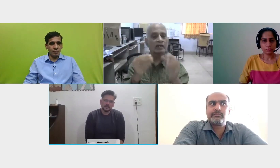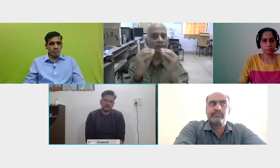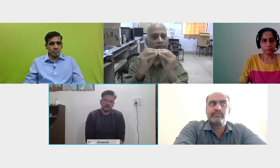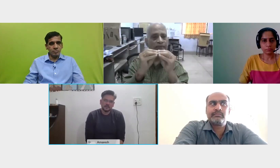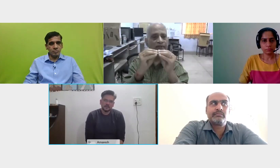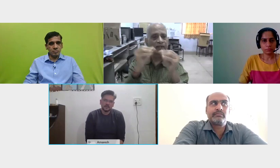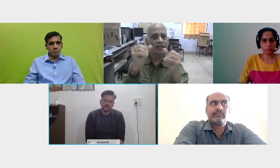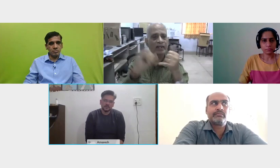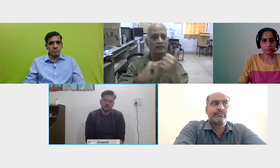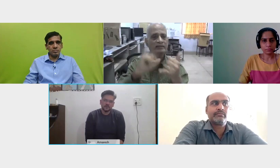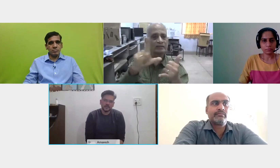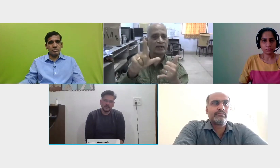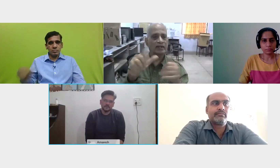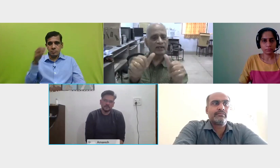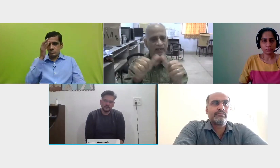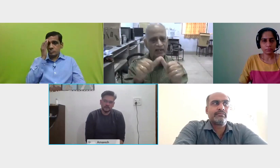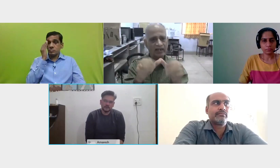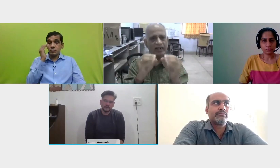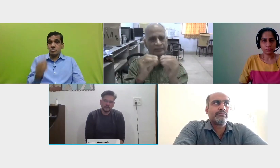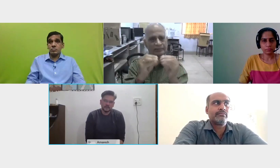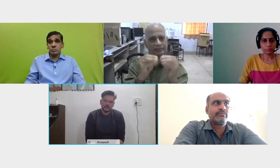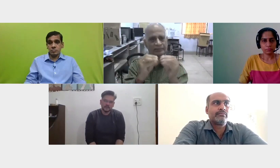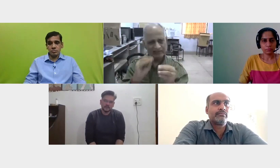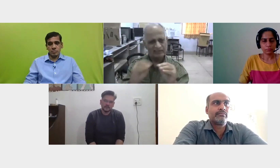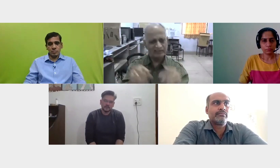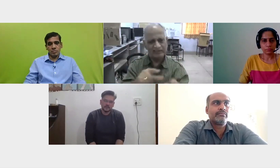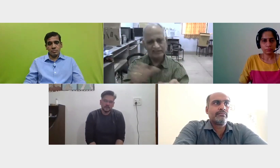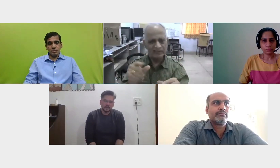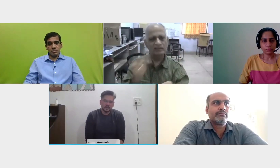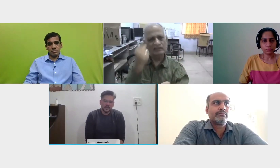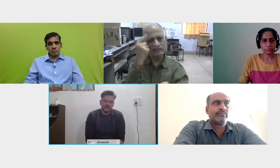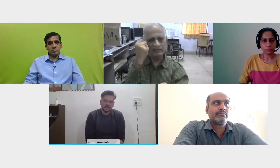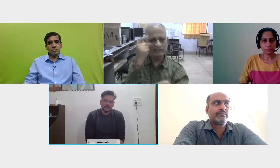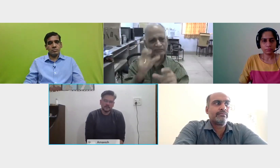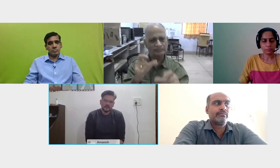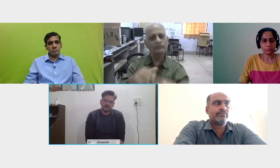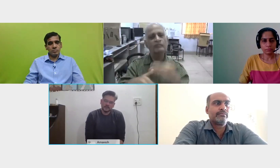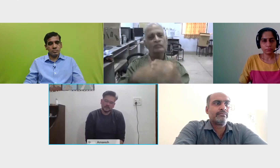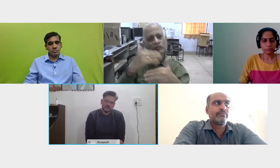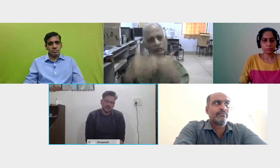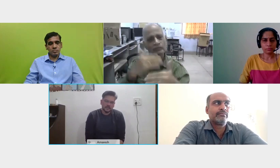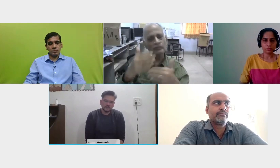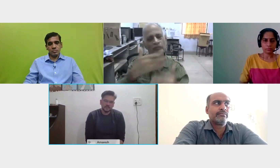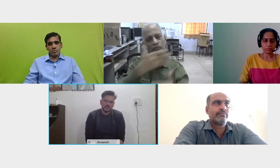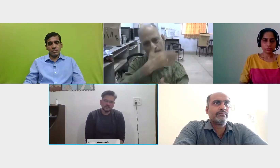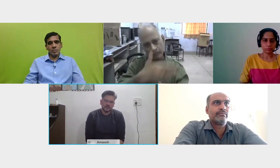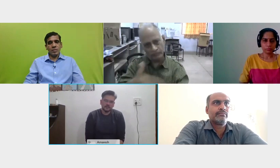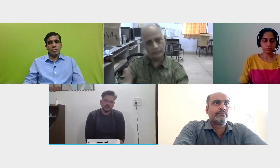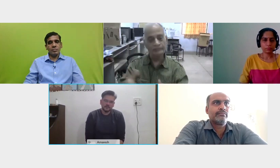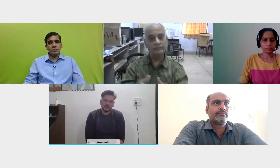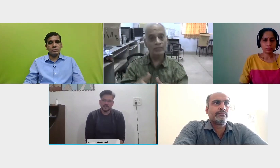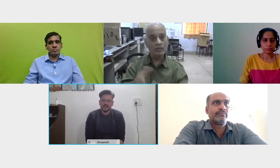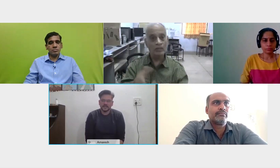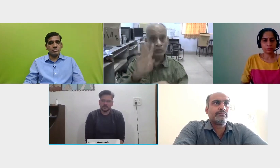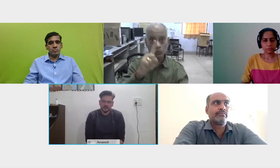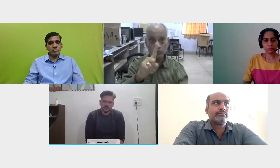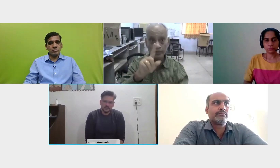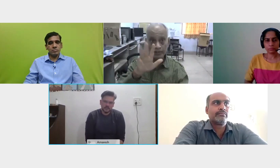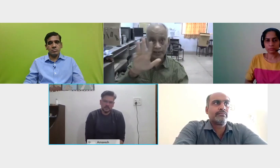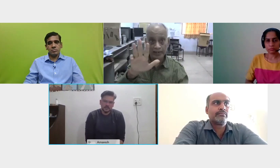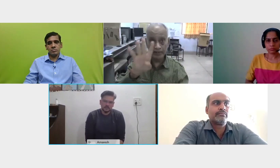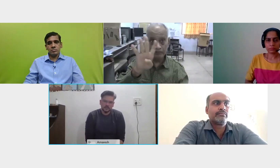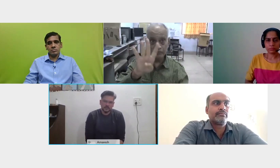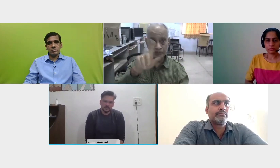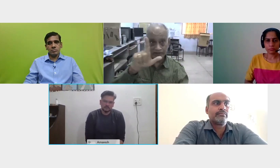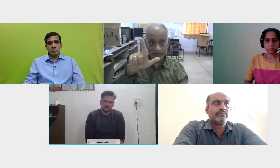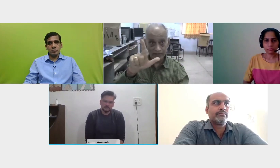started a school for the deaf and then they started teaching the British sign language.